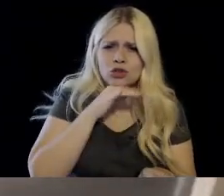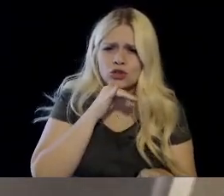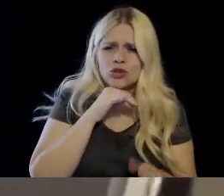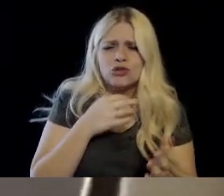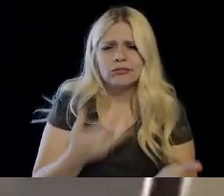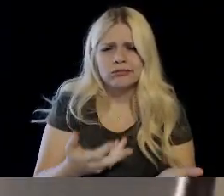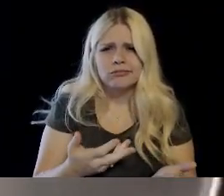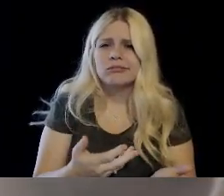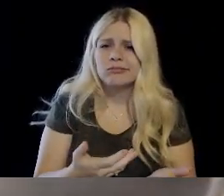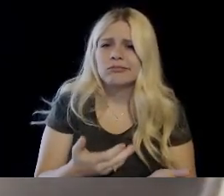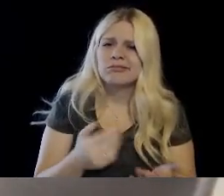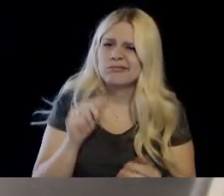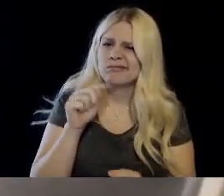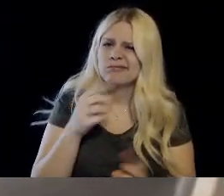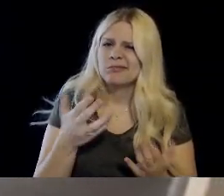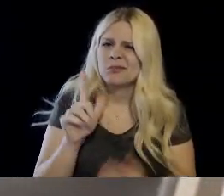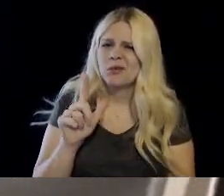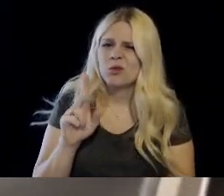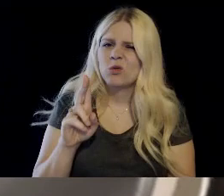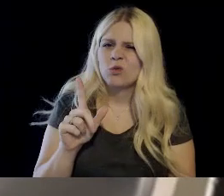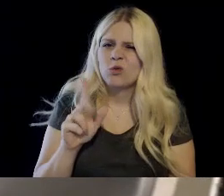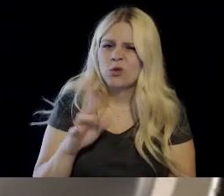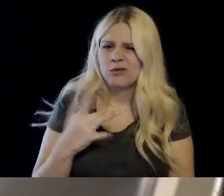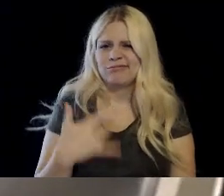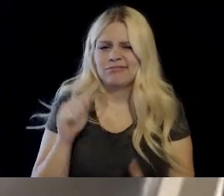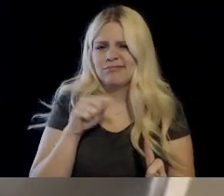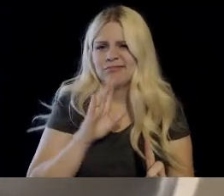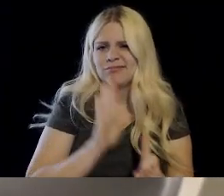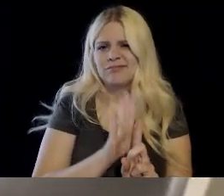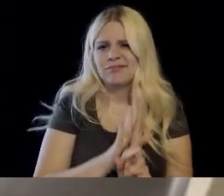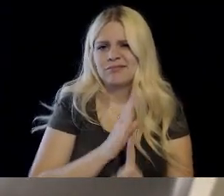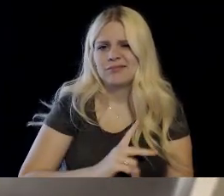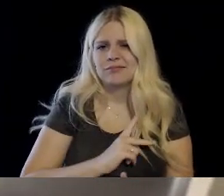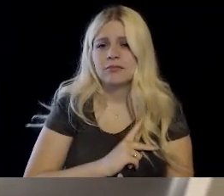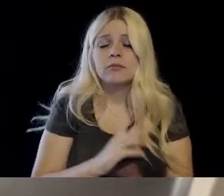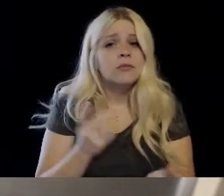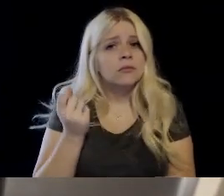Joanne: And that's totally fine. You can't make them do anything they don't want to do.